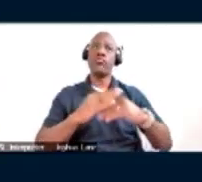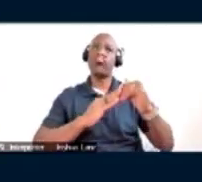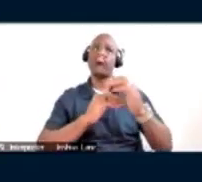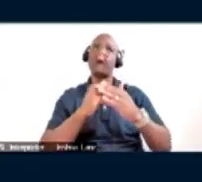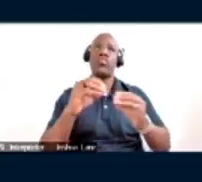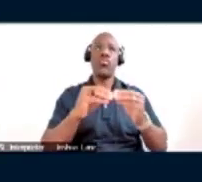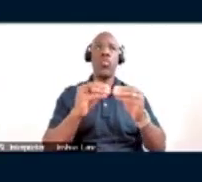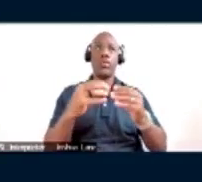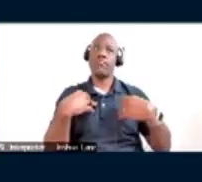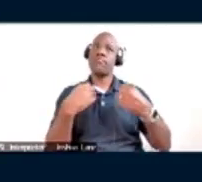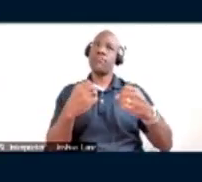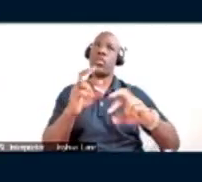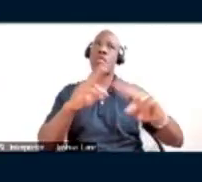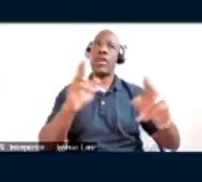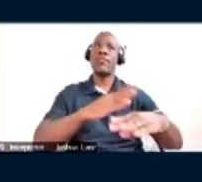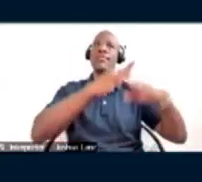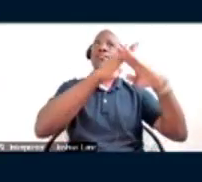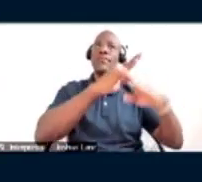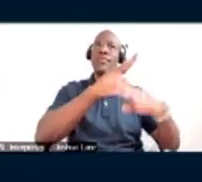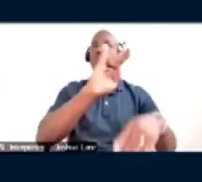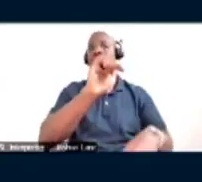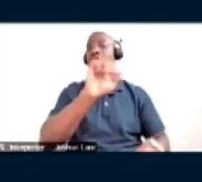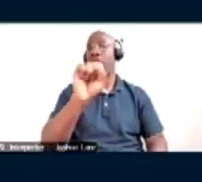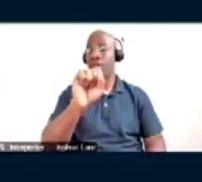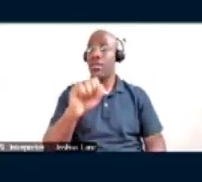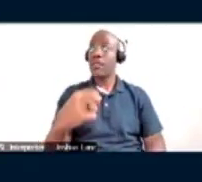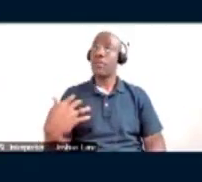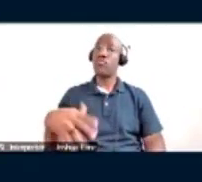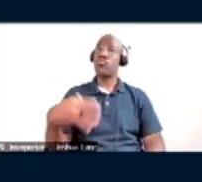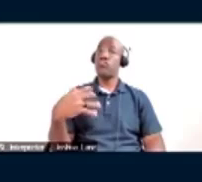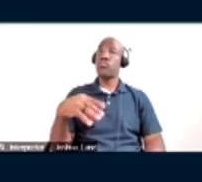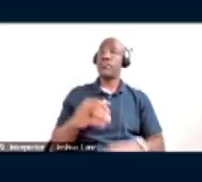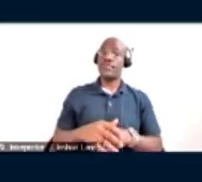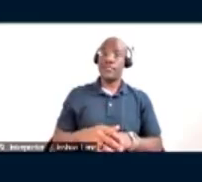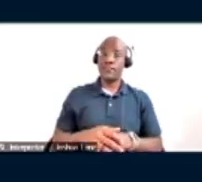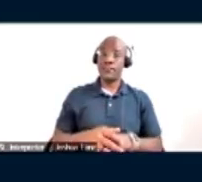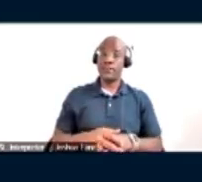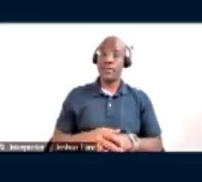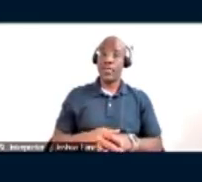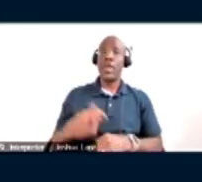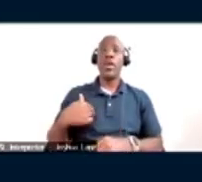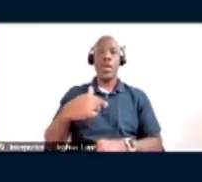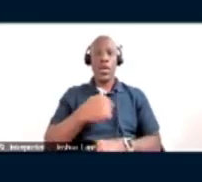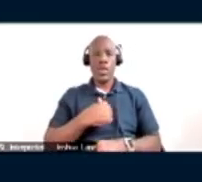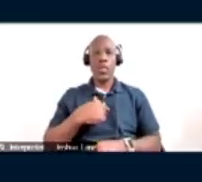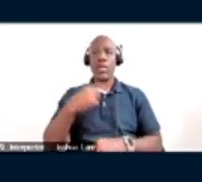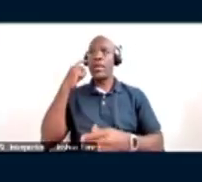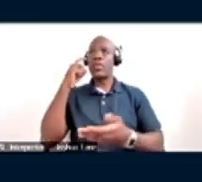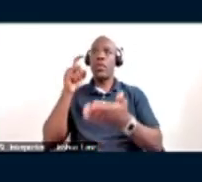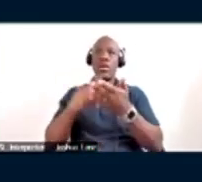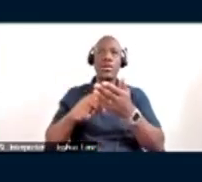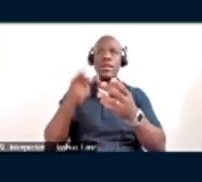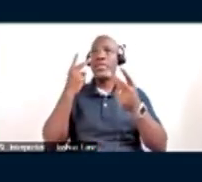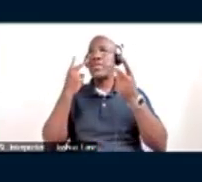And we do hear and see instances now in review committees